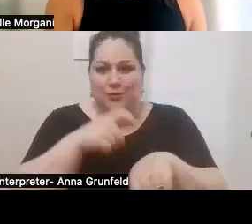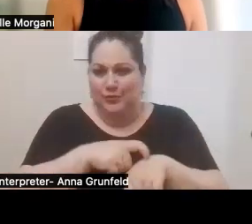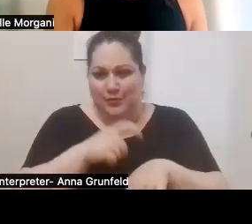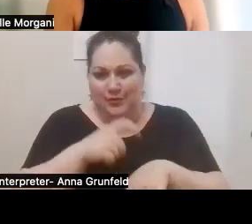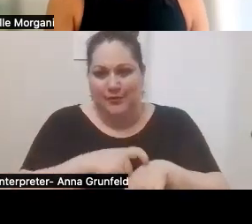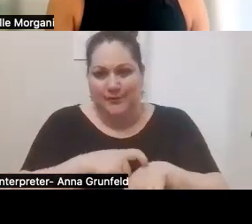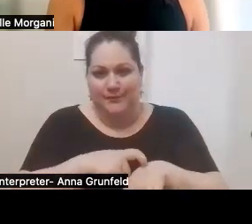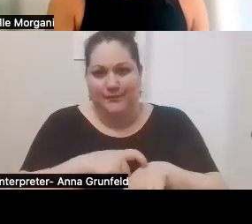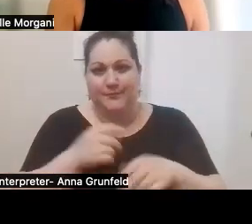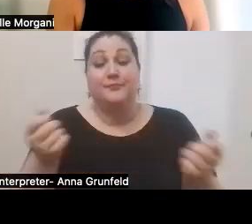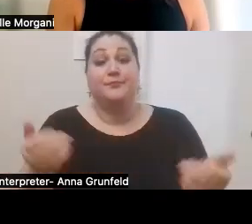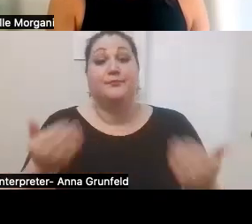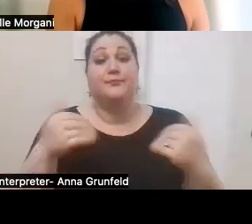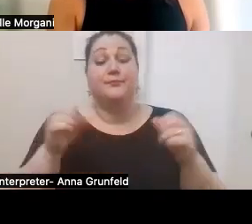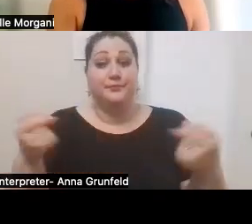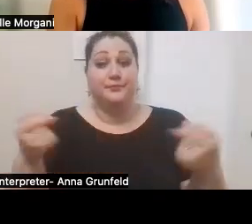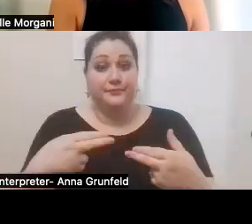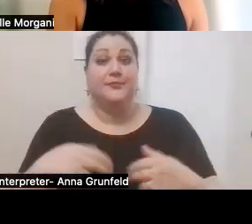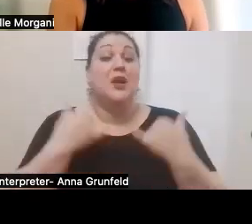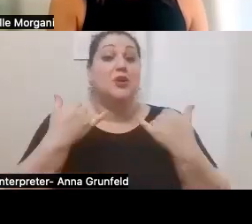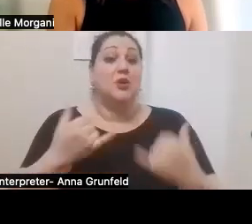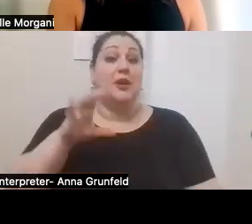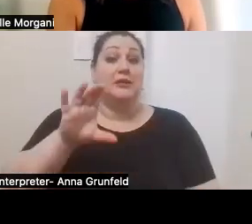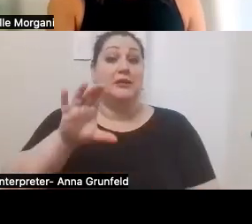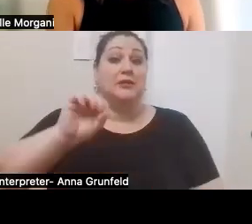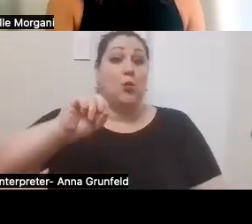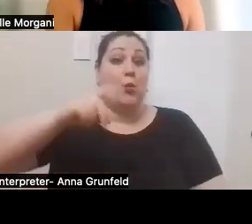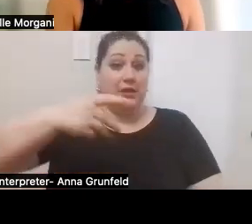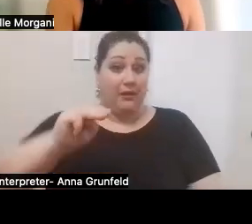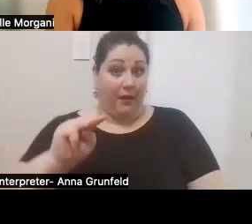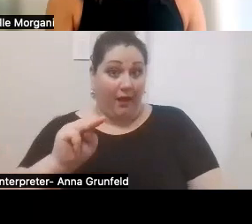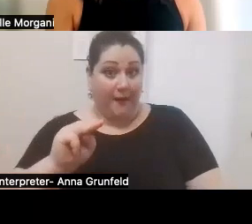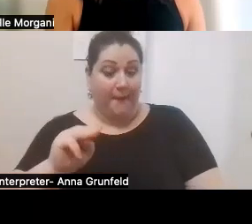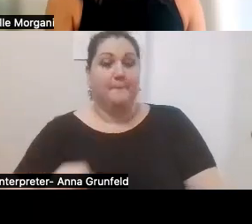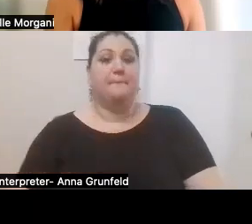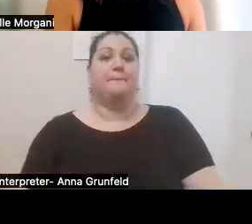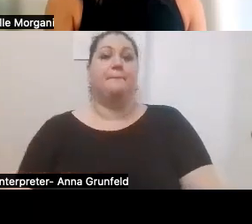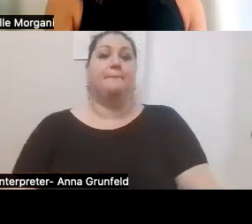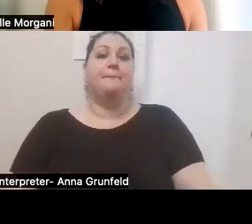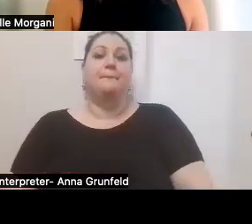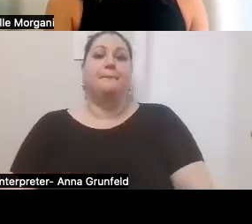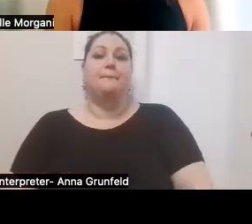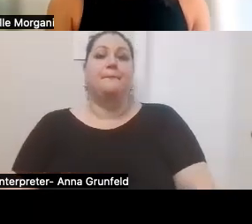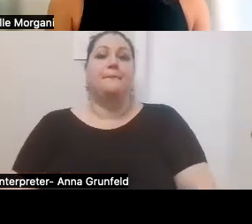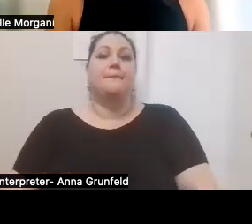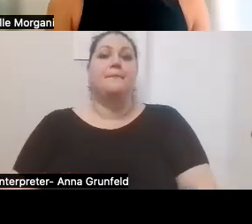So, we do the COPM scoring with, with Peter. On a scale of one to 10, what would you say your